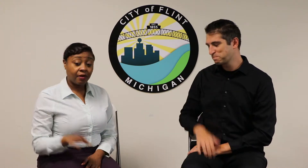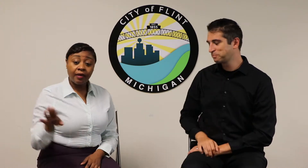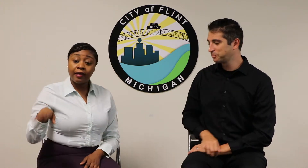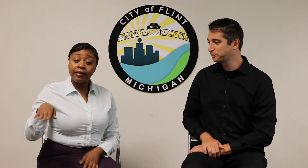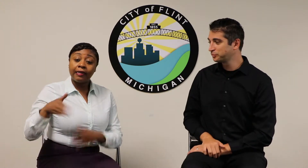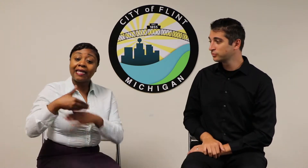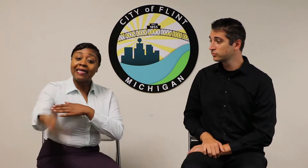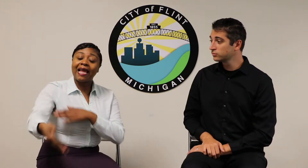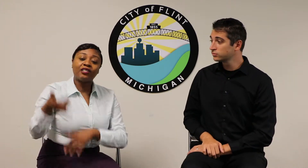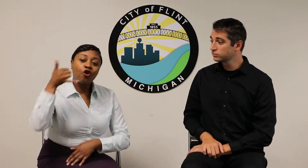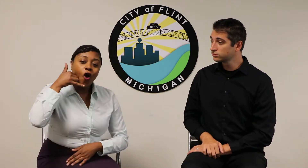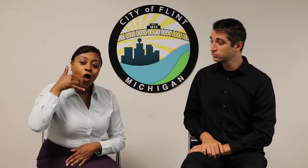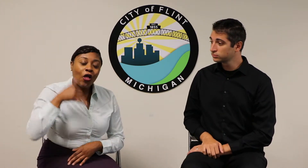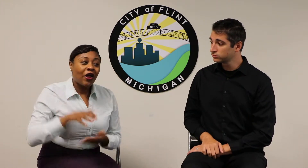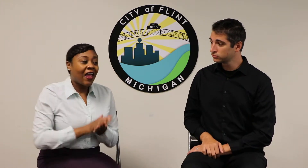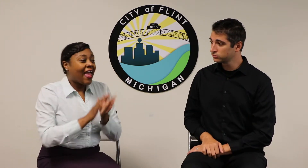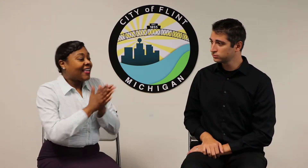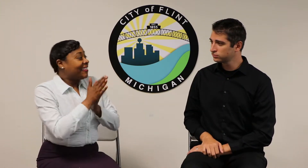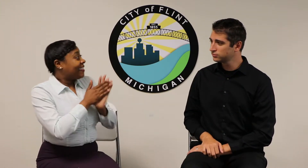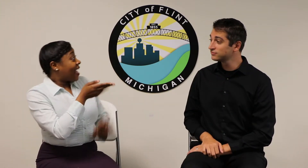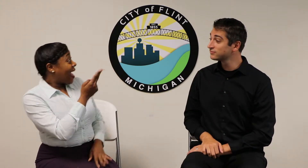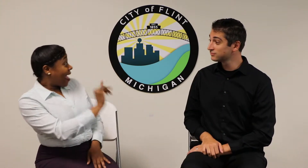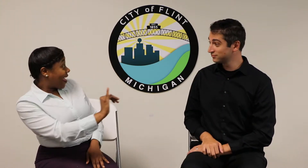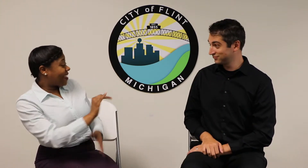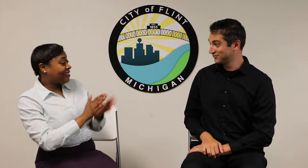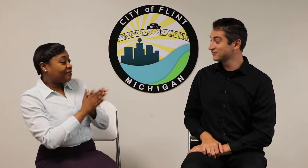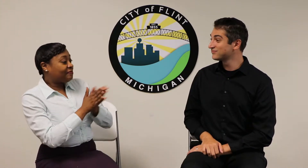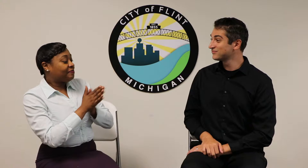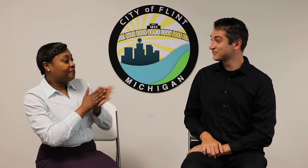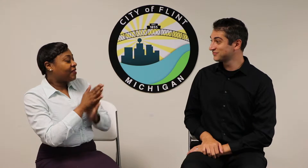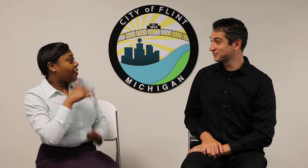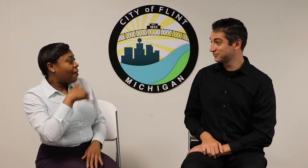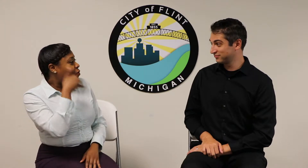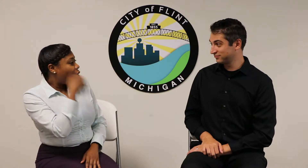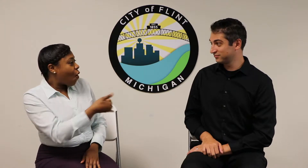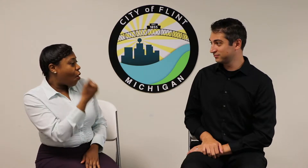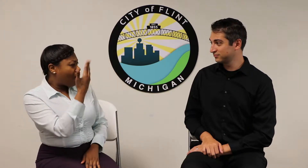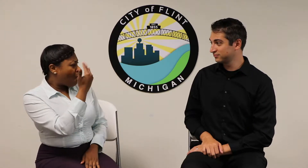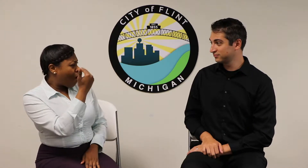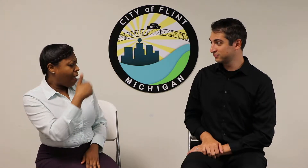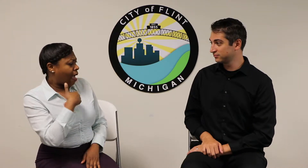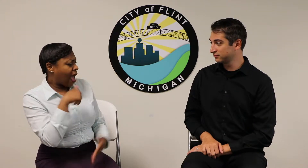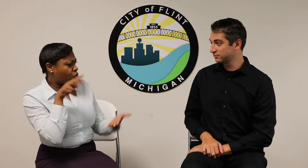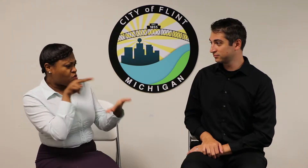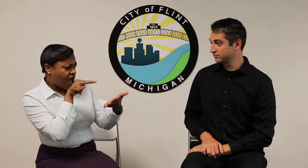Caller, you're on the air. Hi, I am just calling because